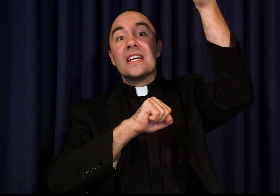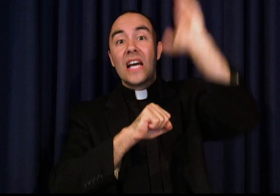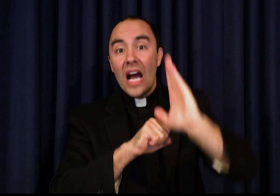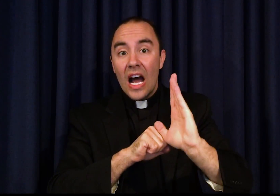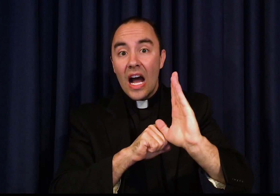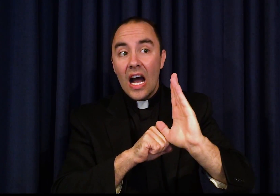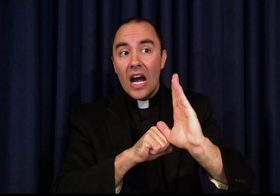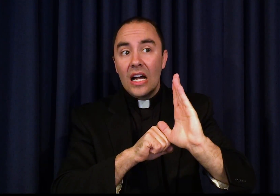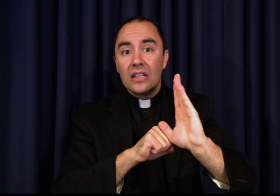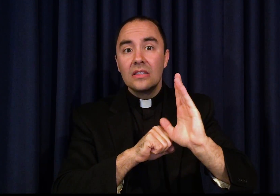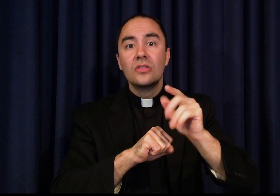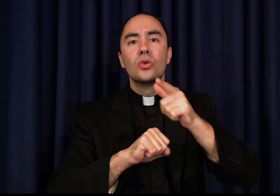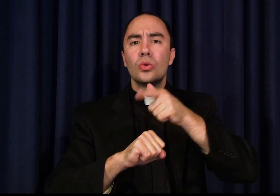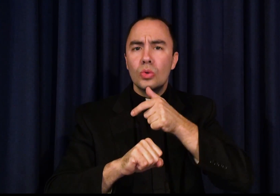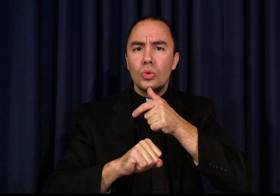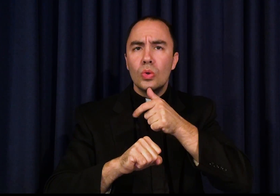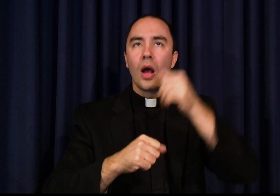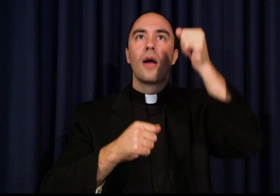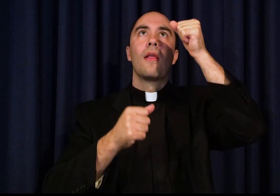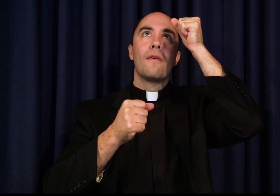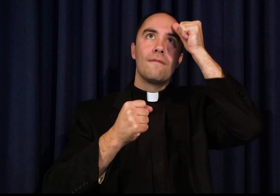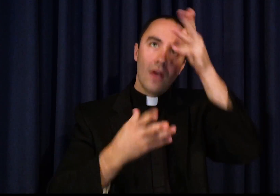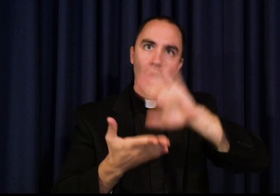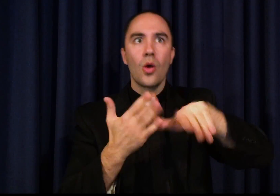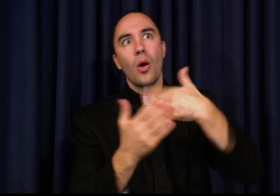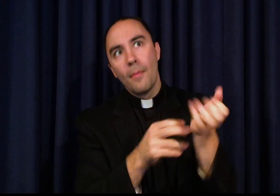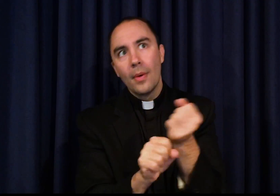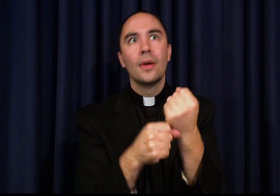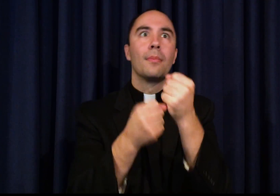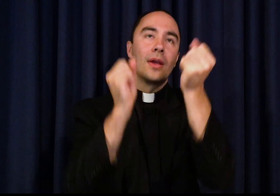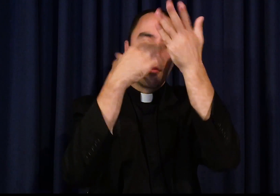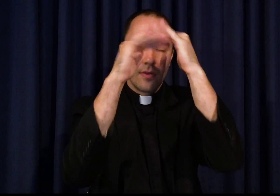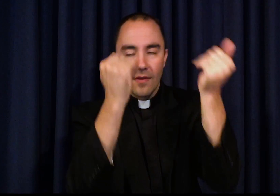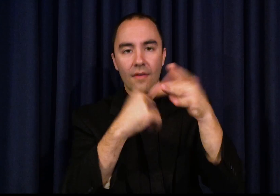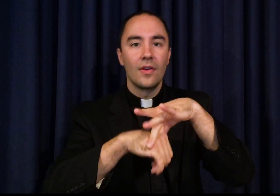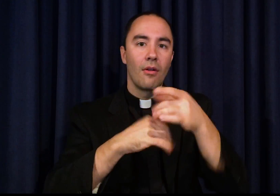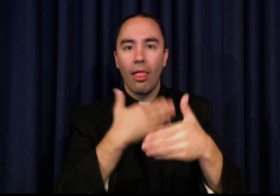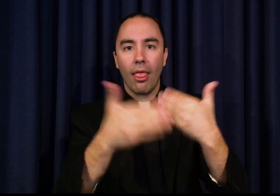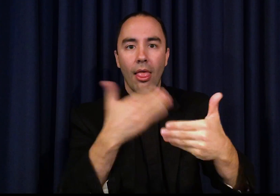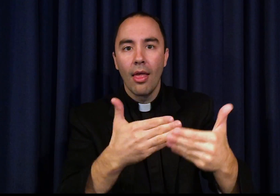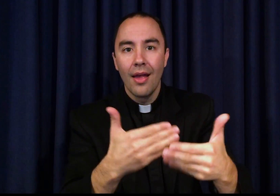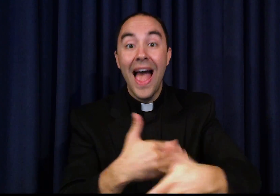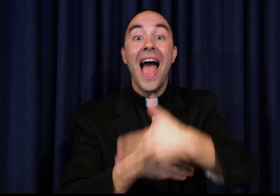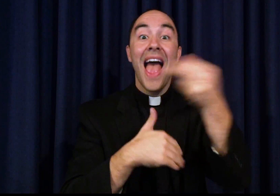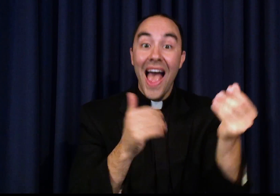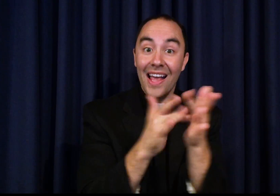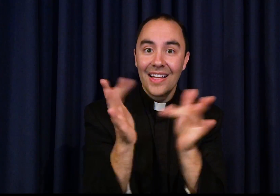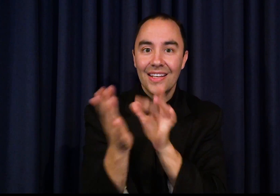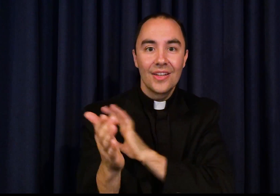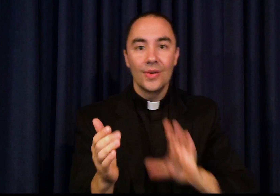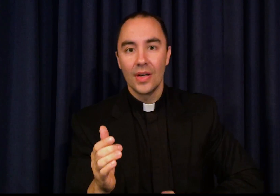we're beginning with "I believe in God." Who? ...the Father Almighty maker of heaven